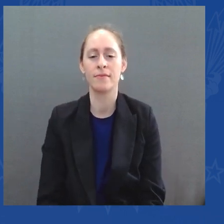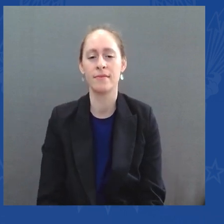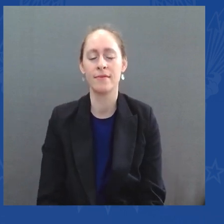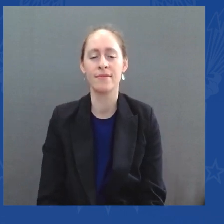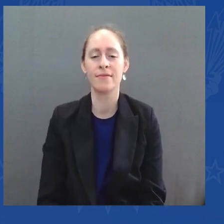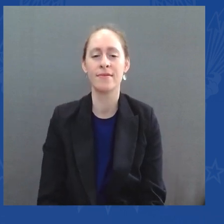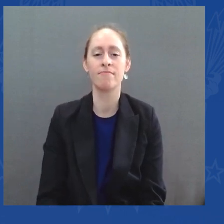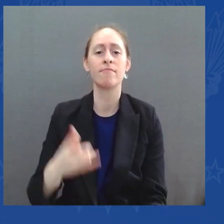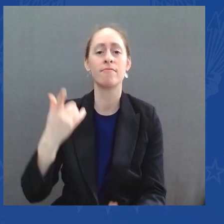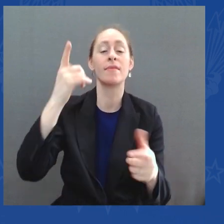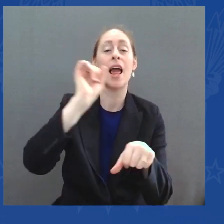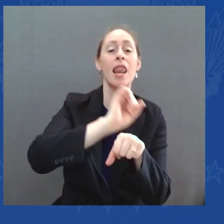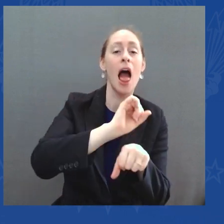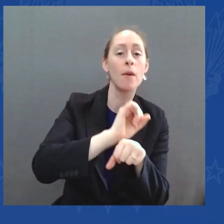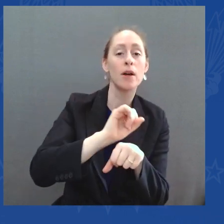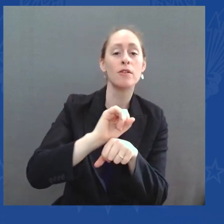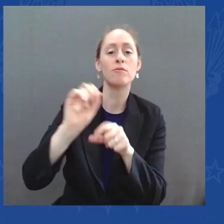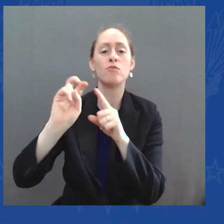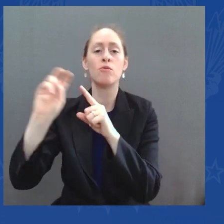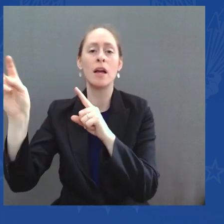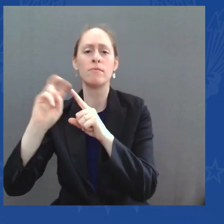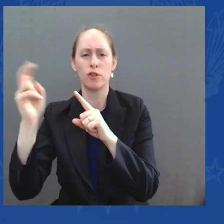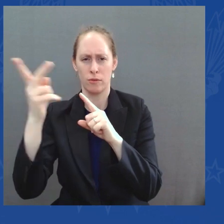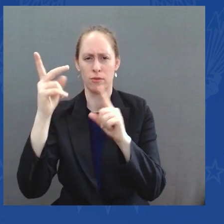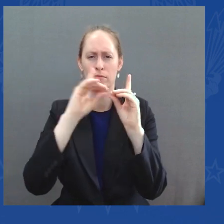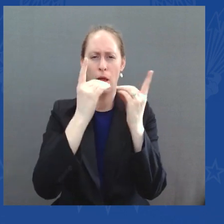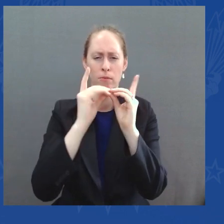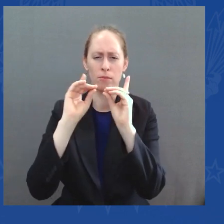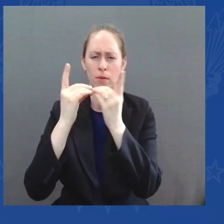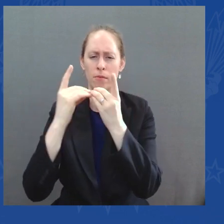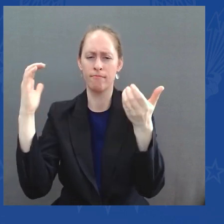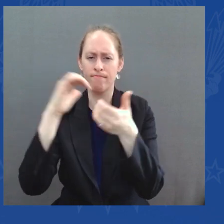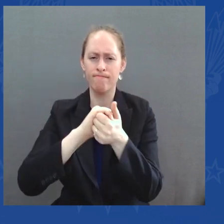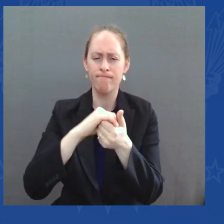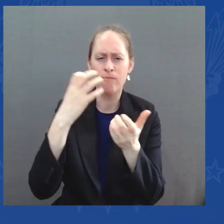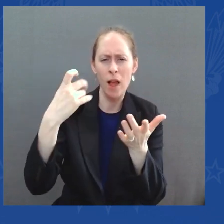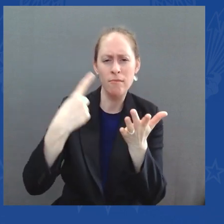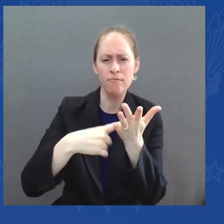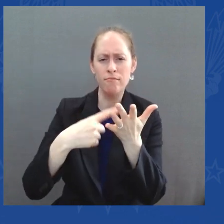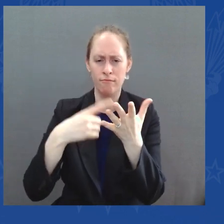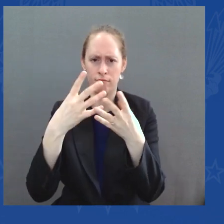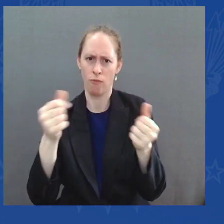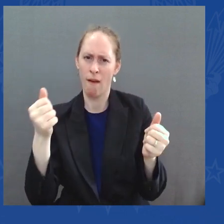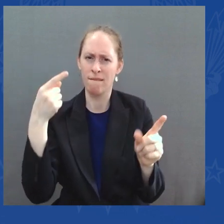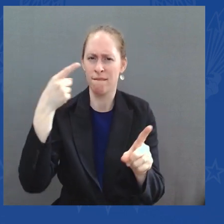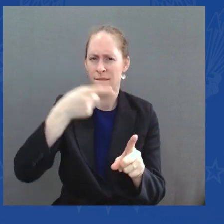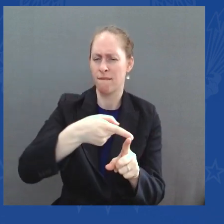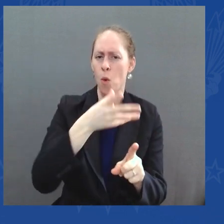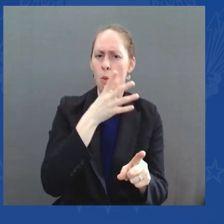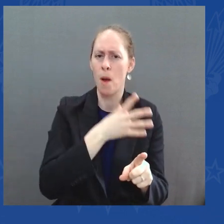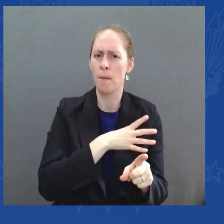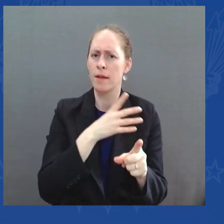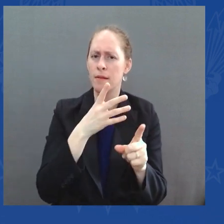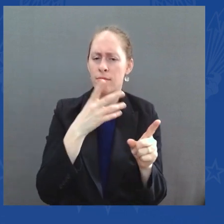facing women in trucking, recruit and retrain more women drivers so we can draw more Americans to work with increased wages,